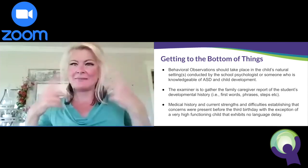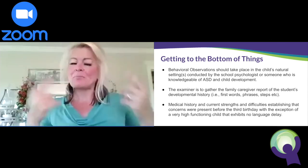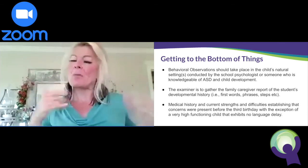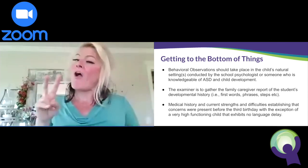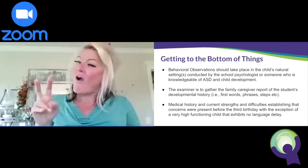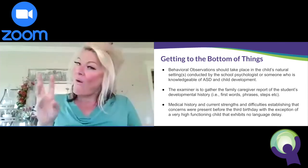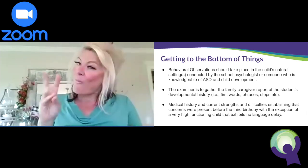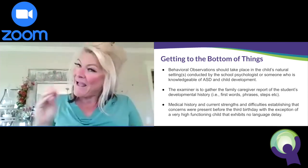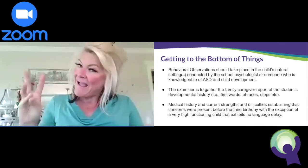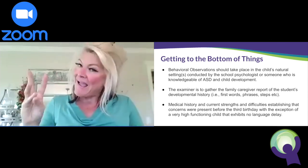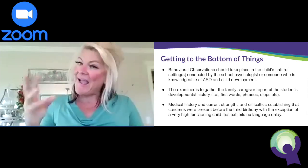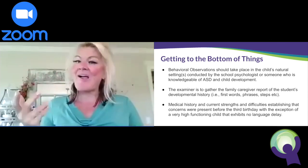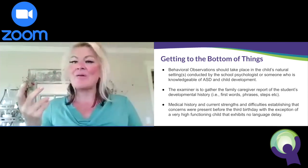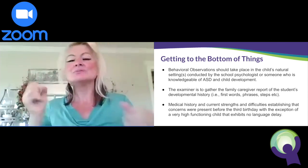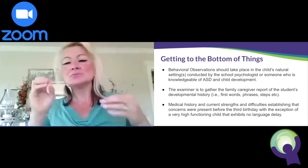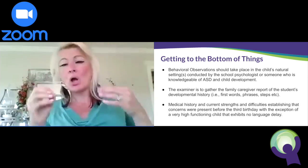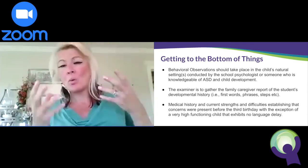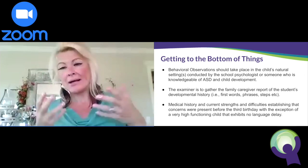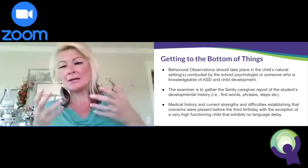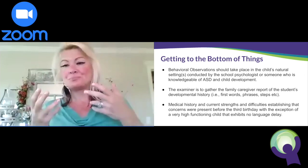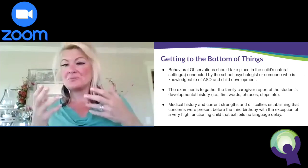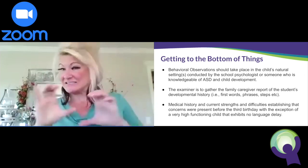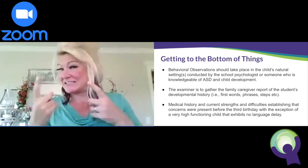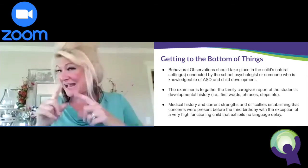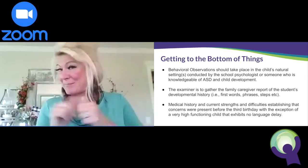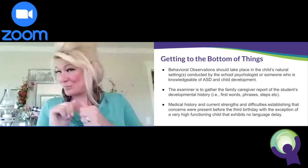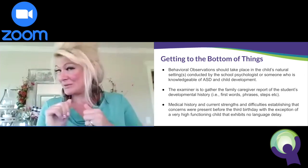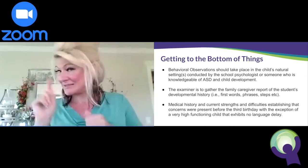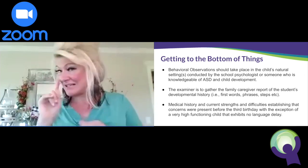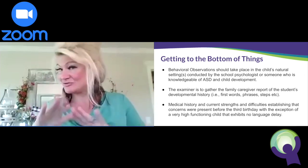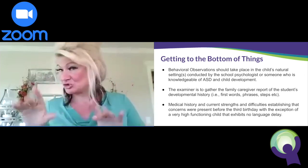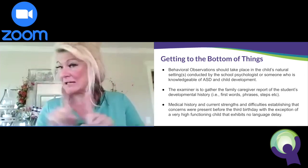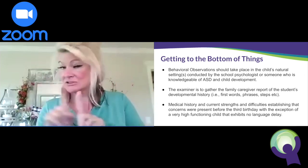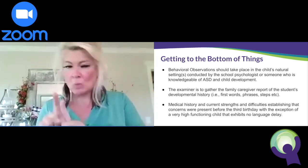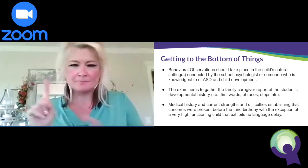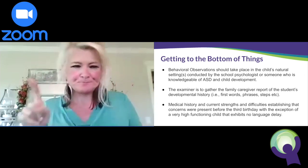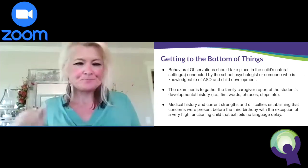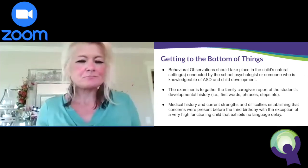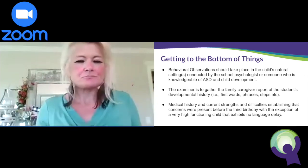and I'm ...oh well okay, and I've seen that happen with deaf